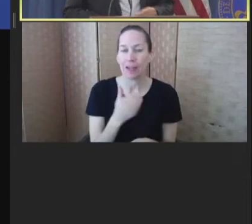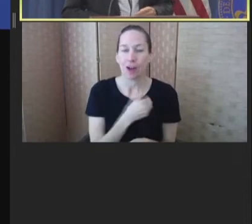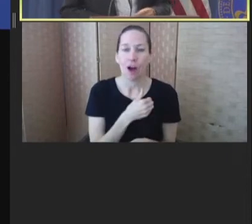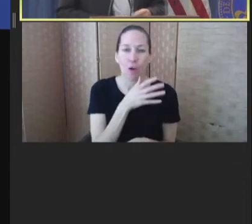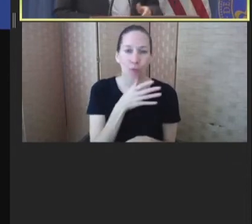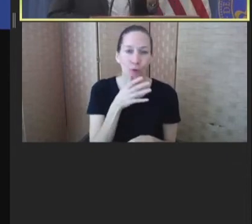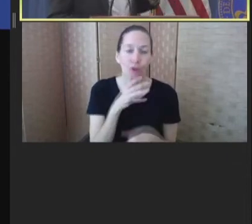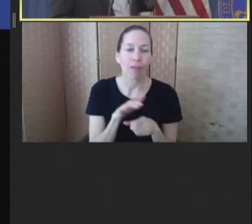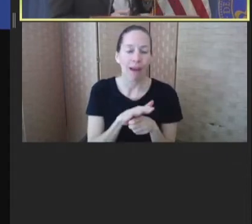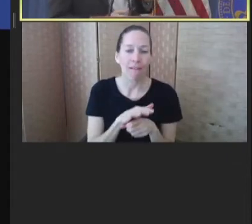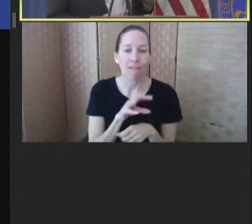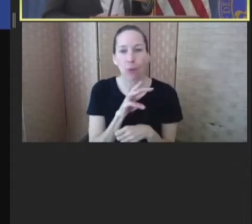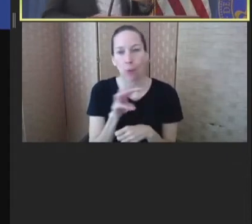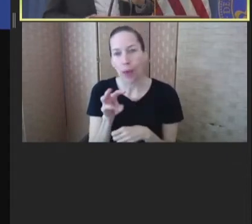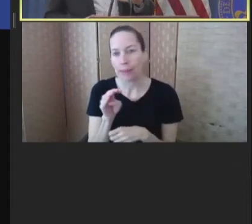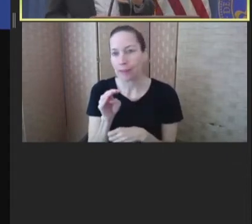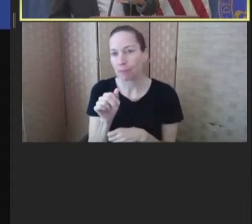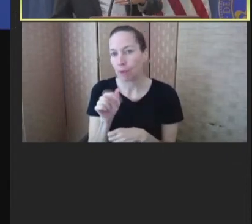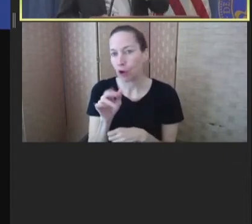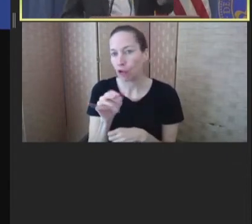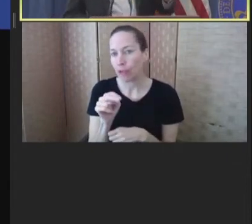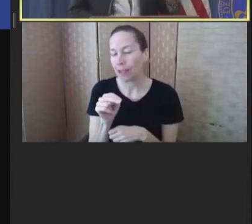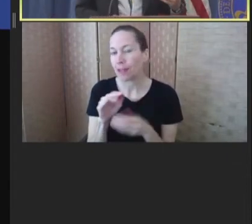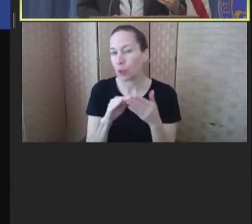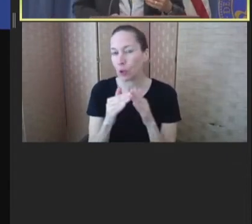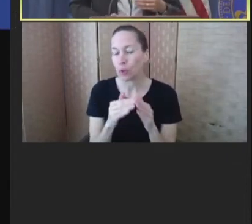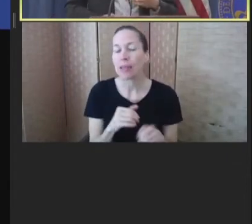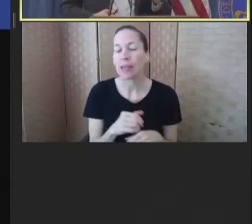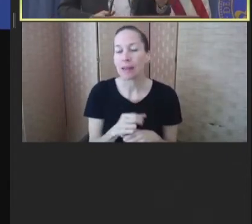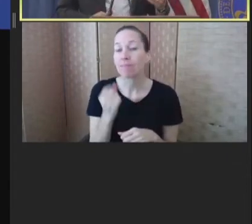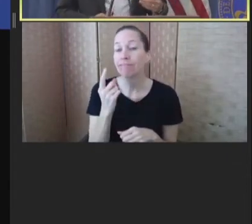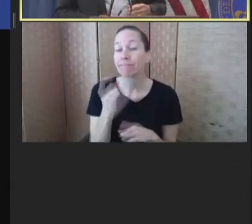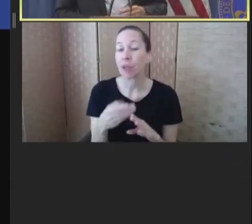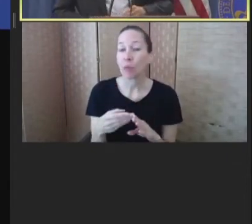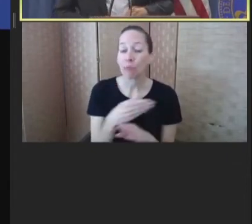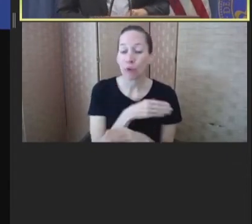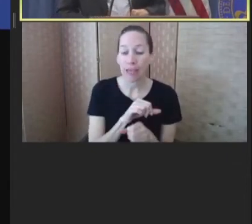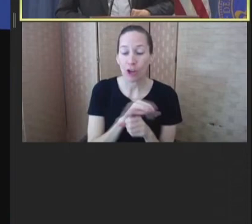I'm going to start by offering some context pre-COVID for what our experience in Marin County.